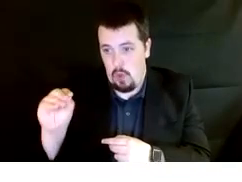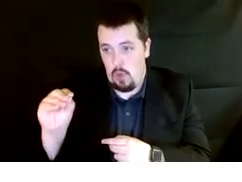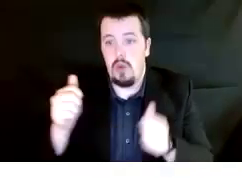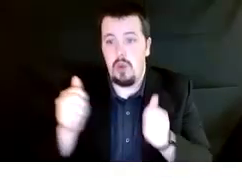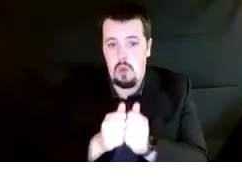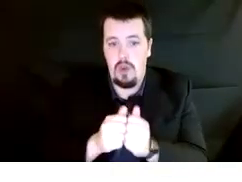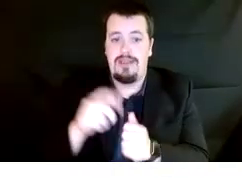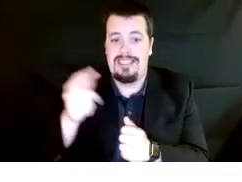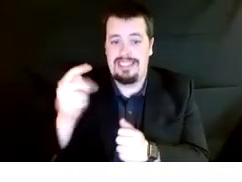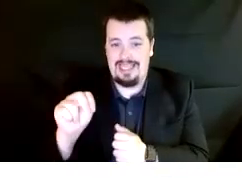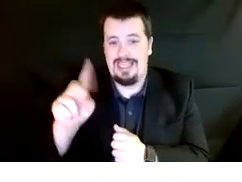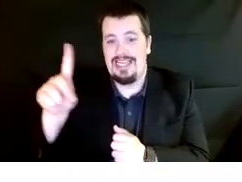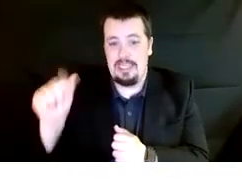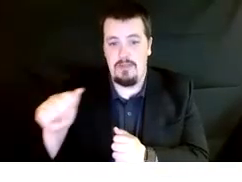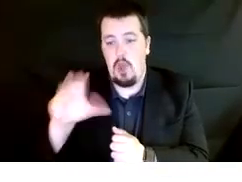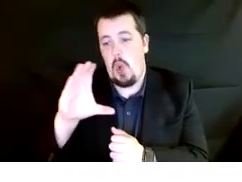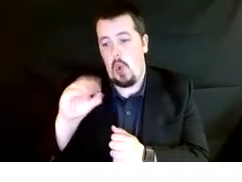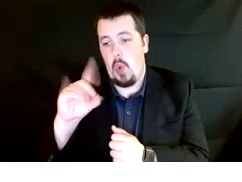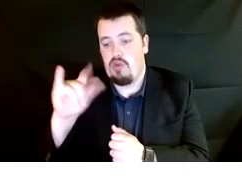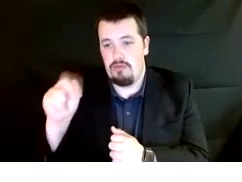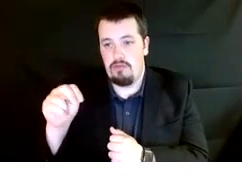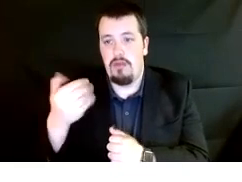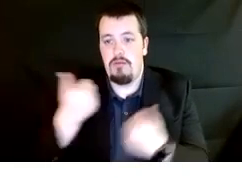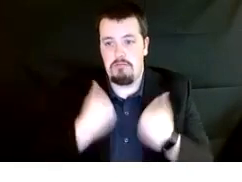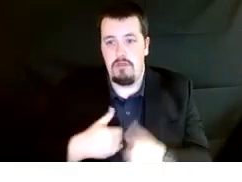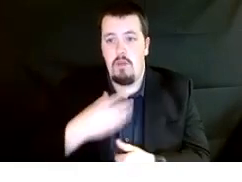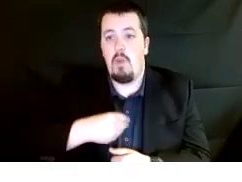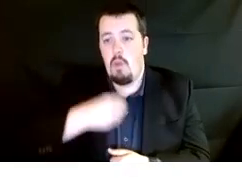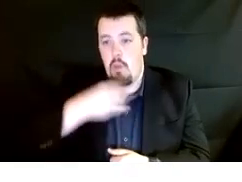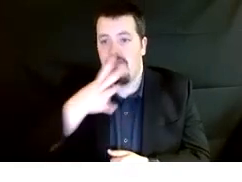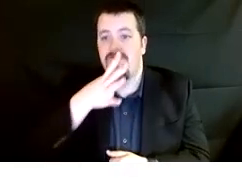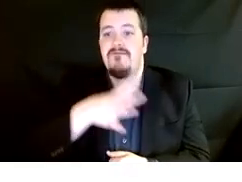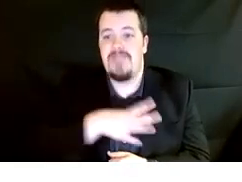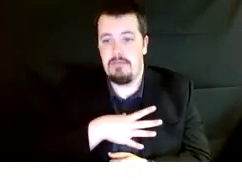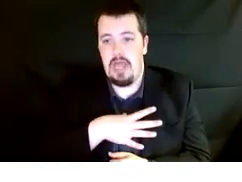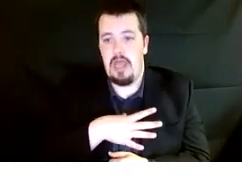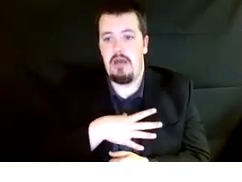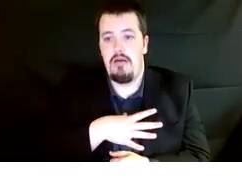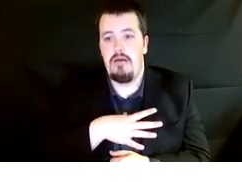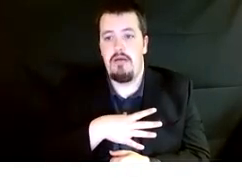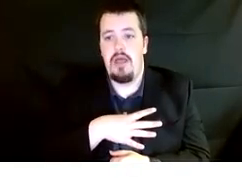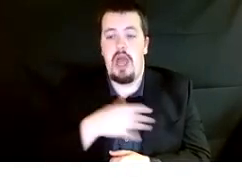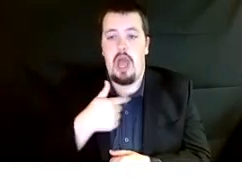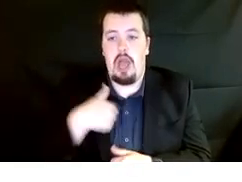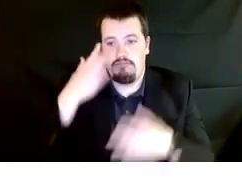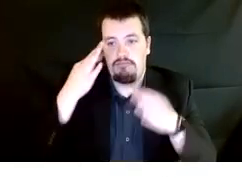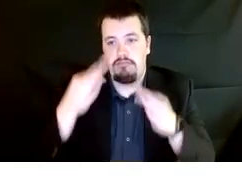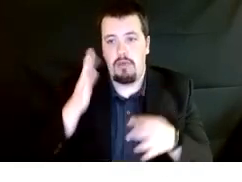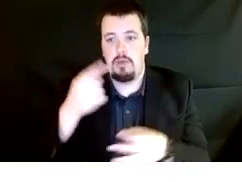to have you here I am a white female who is I like I've decided I will say now in the senior